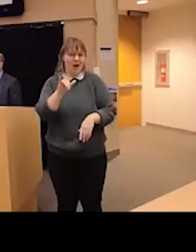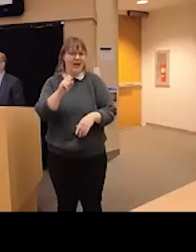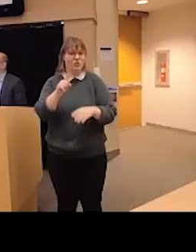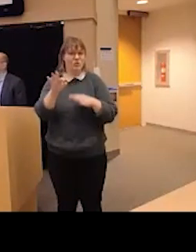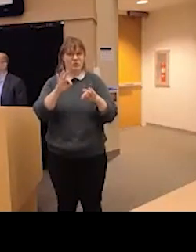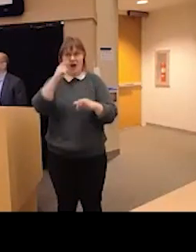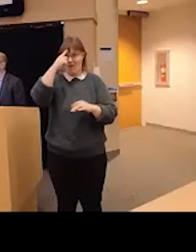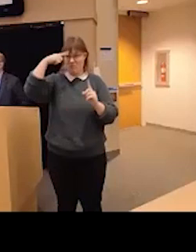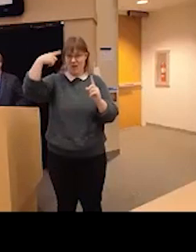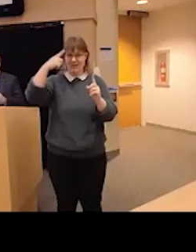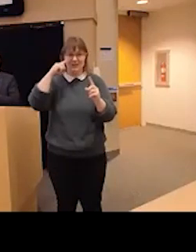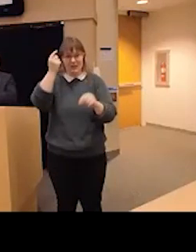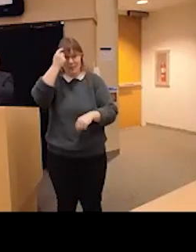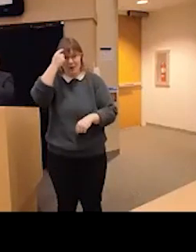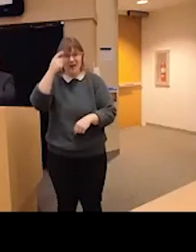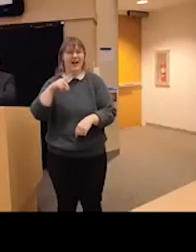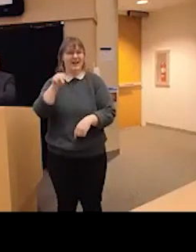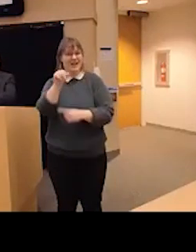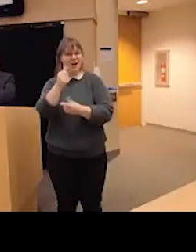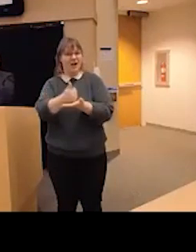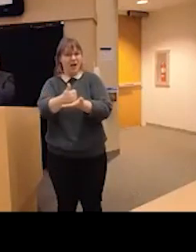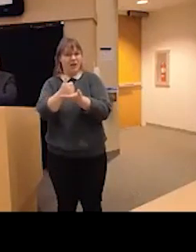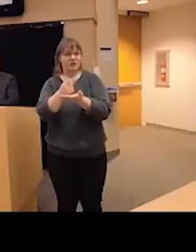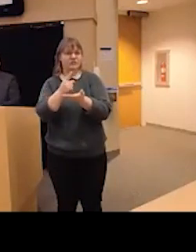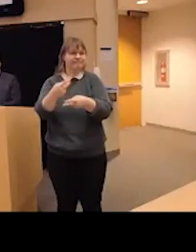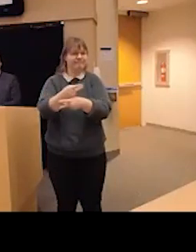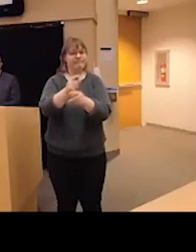that are really helpful to helping us kind of execute and maintain that level of of quality